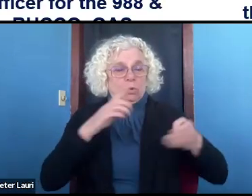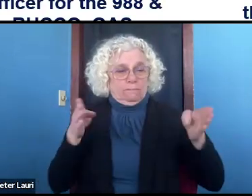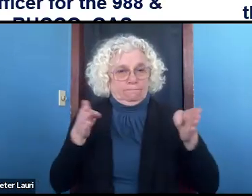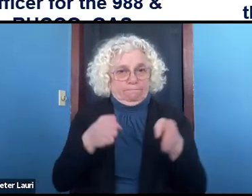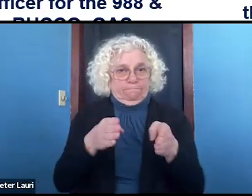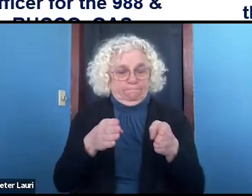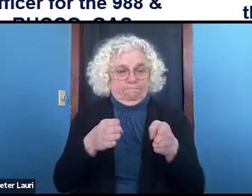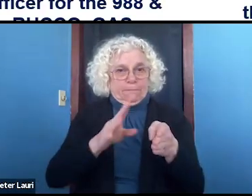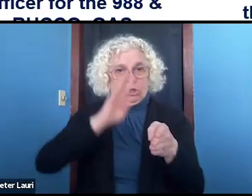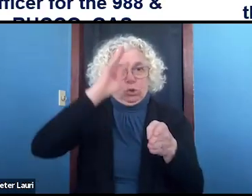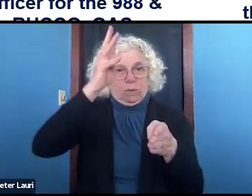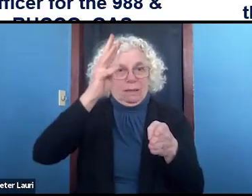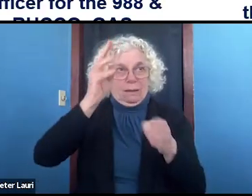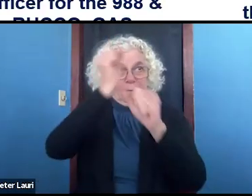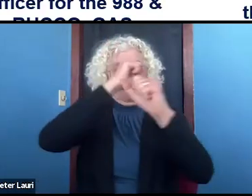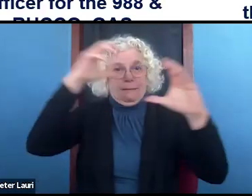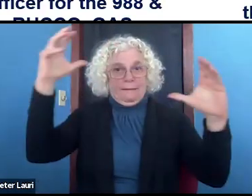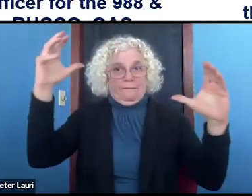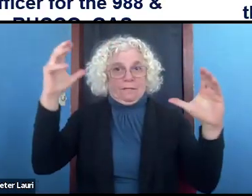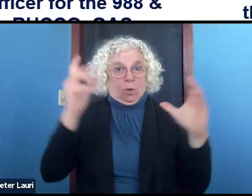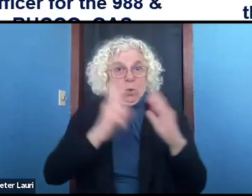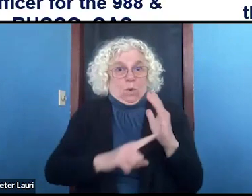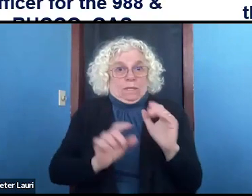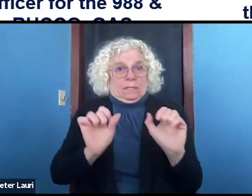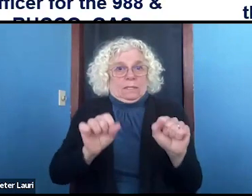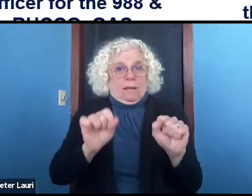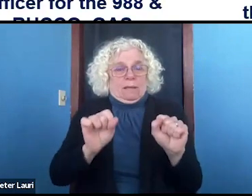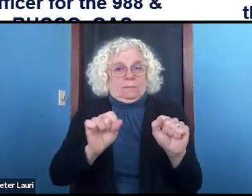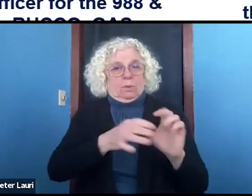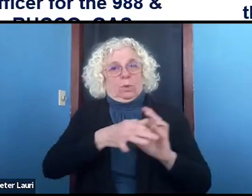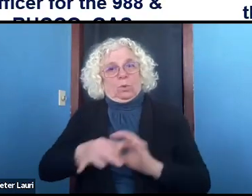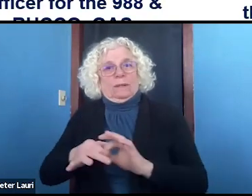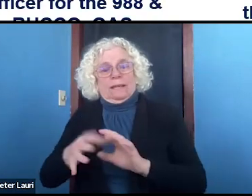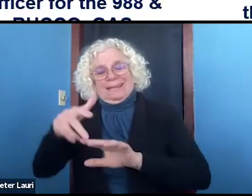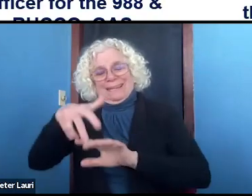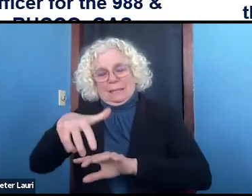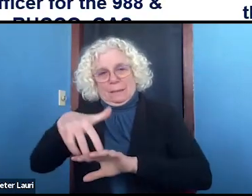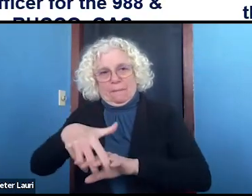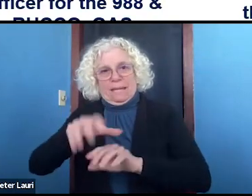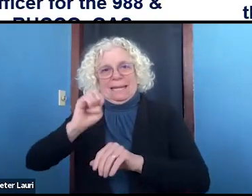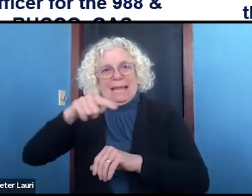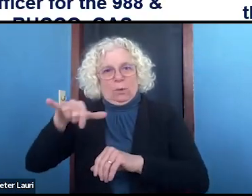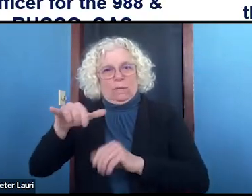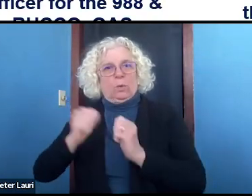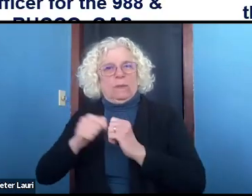and reimagining the possibilities in terms of embedding equity in the crisis system.